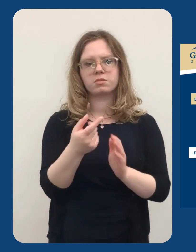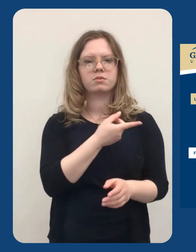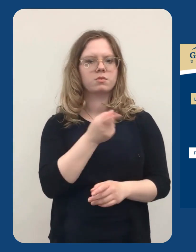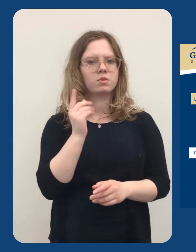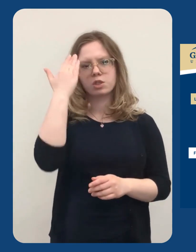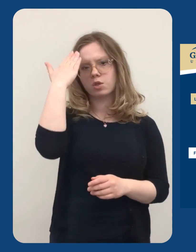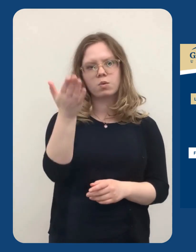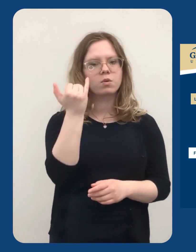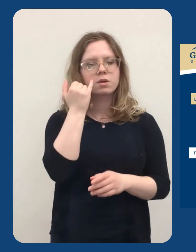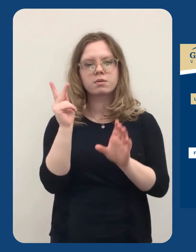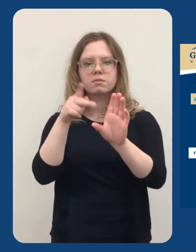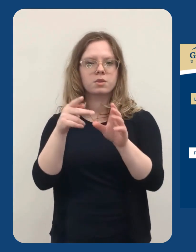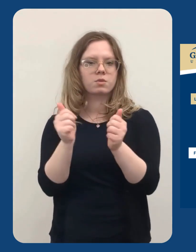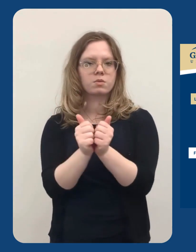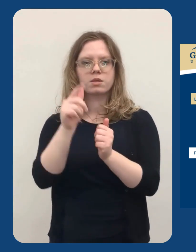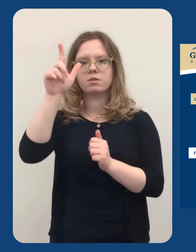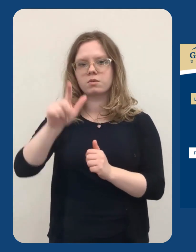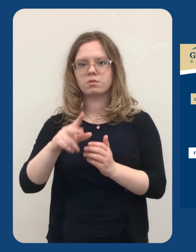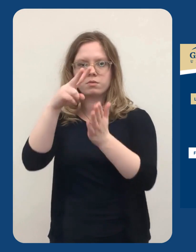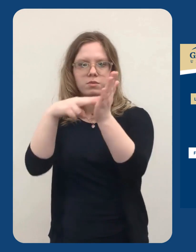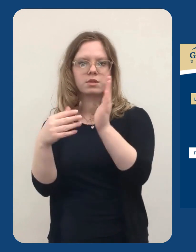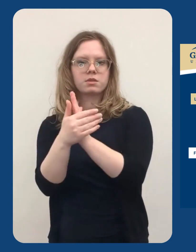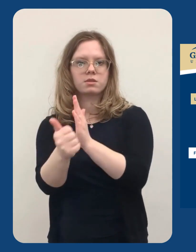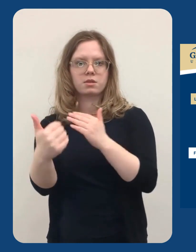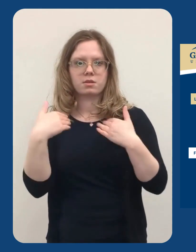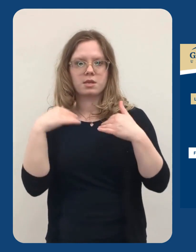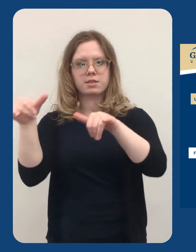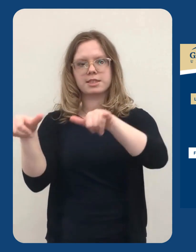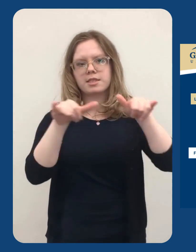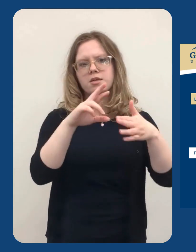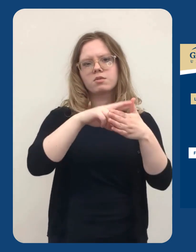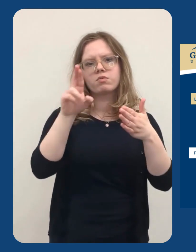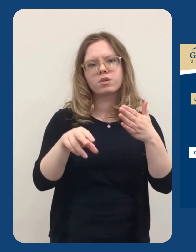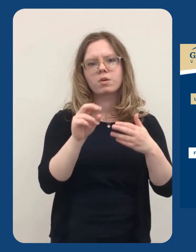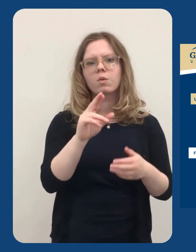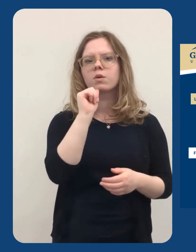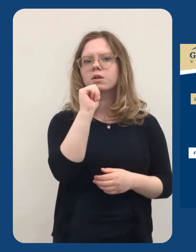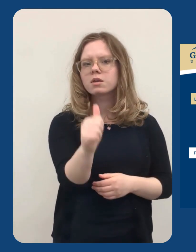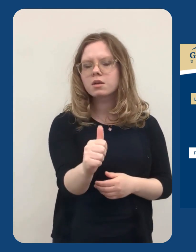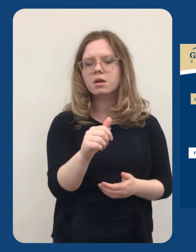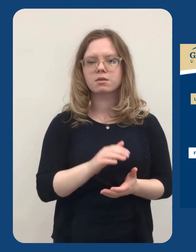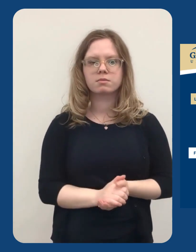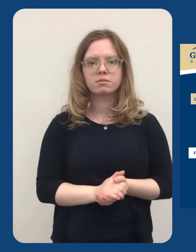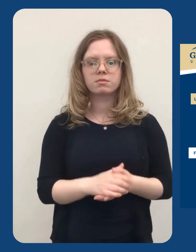we do not know if participants with lower reading proficiency would have similar results or not.